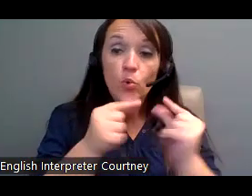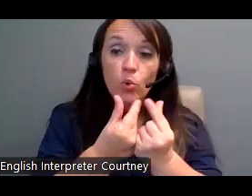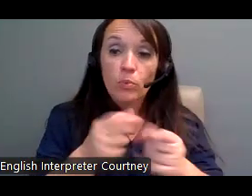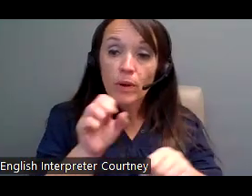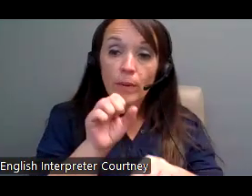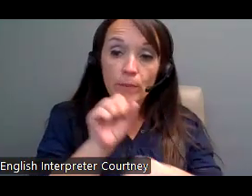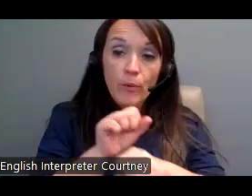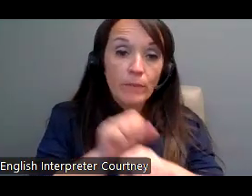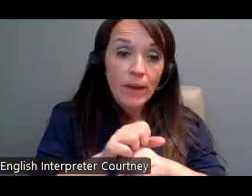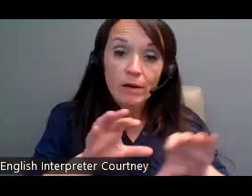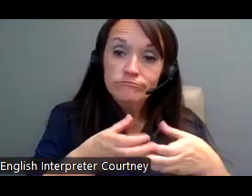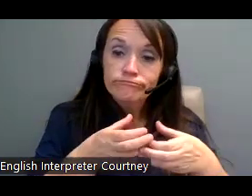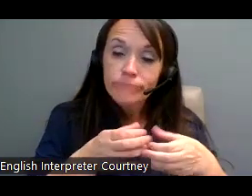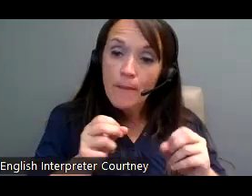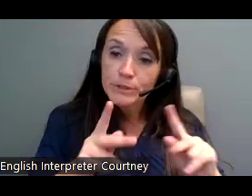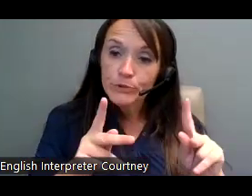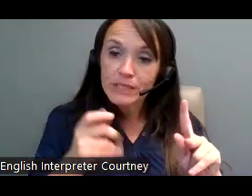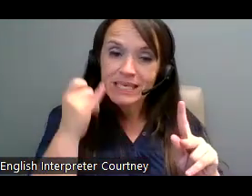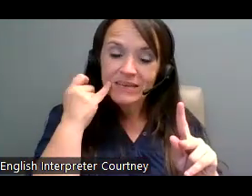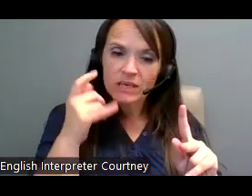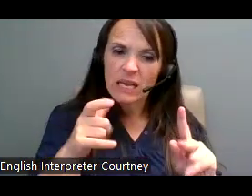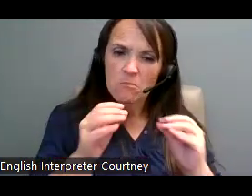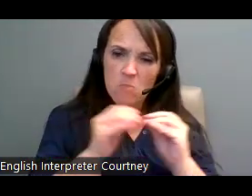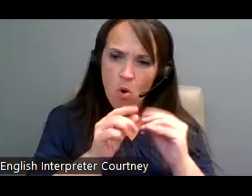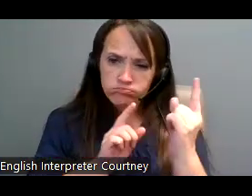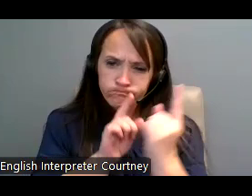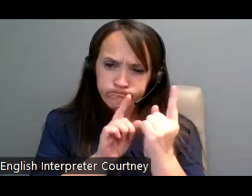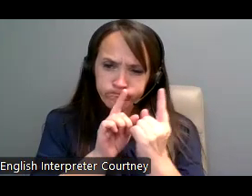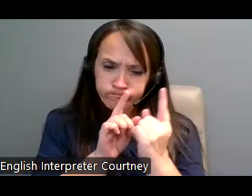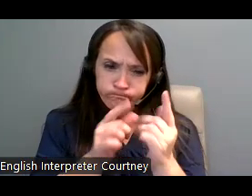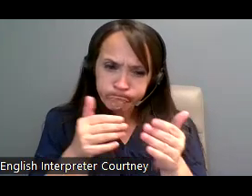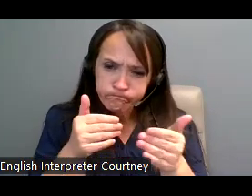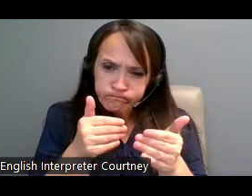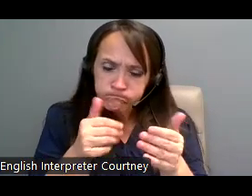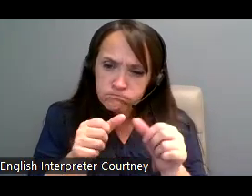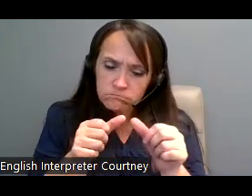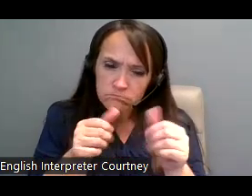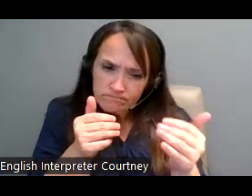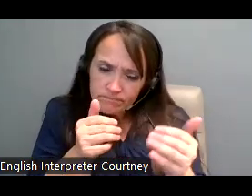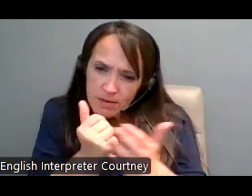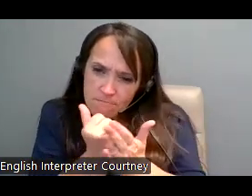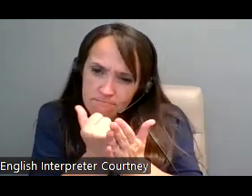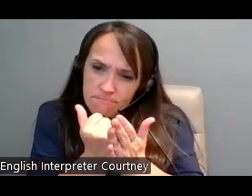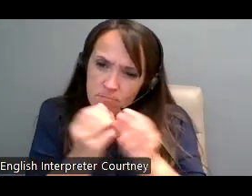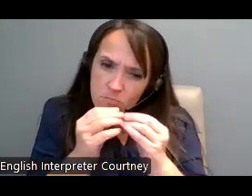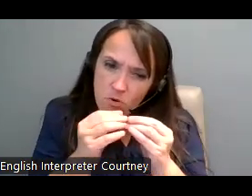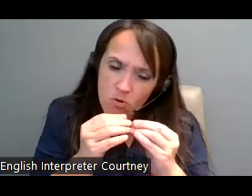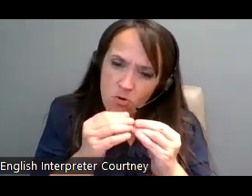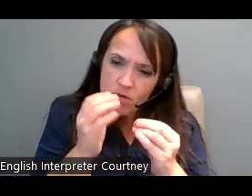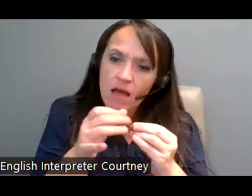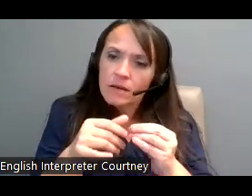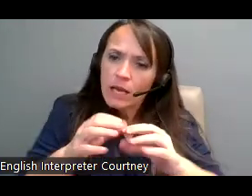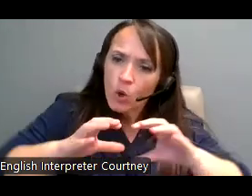needs additional support, ongoing throughout the day, there are group employment opportunities that